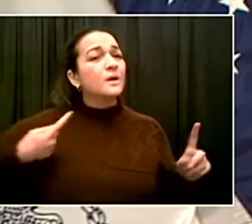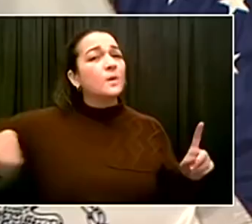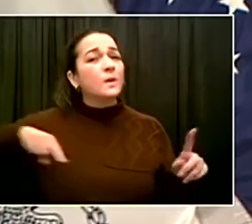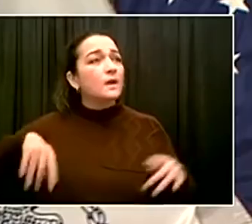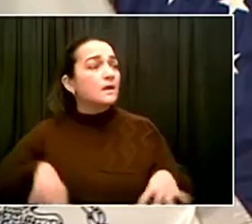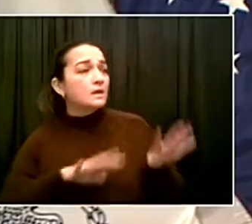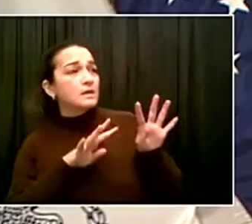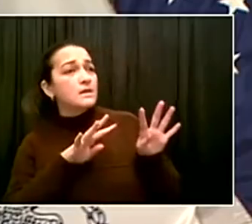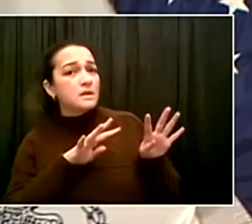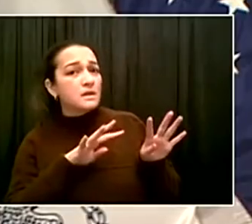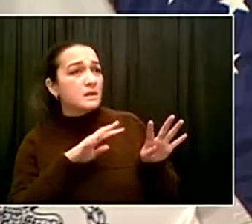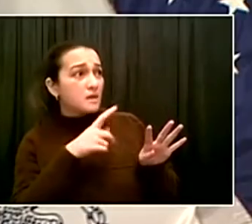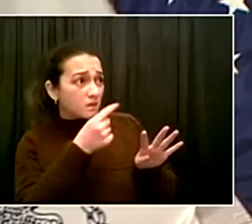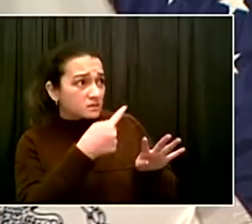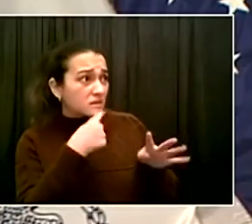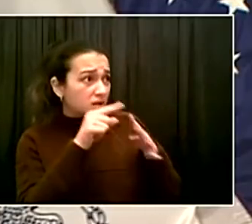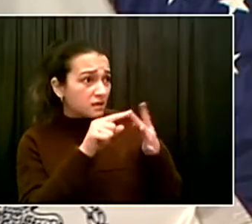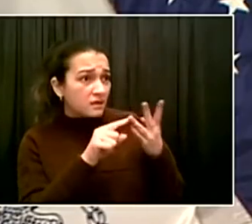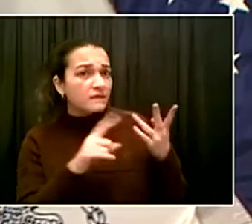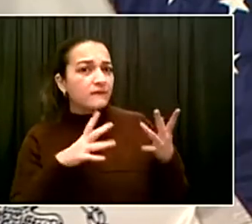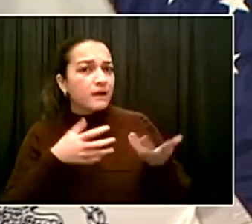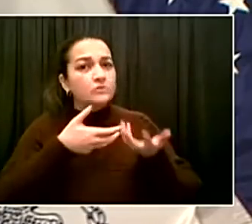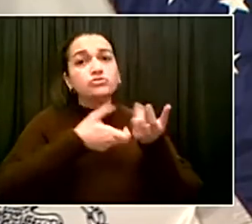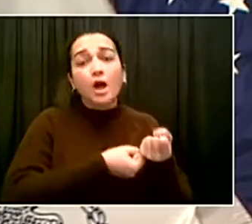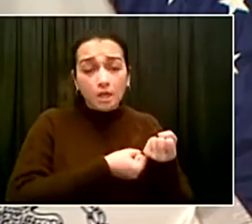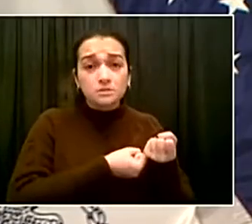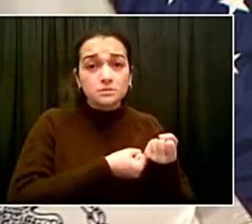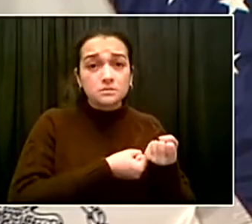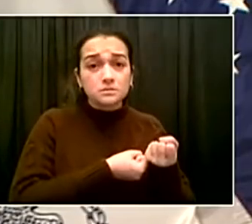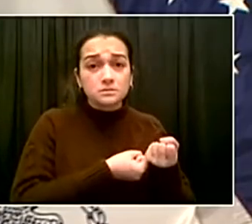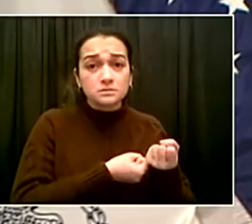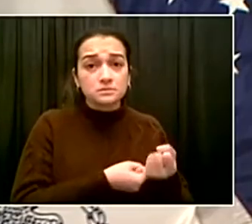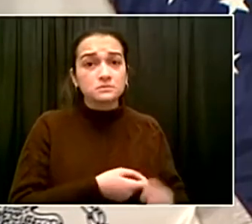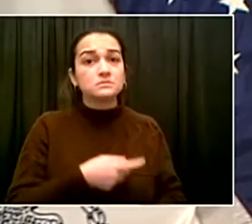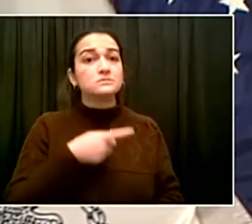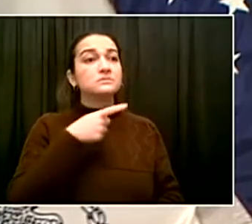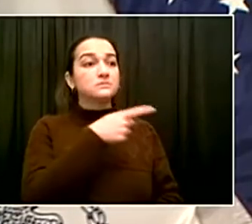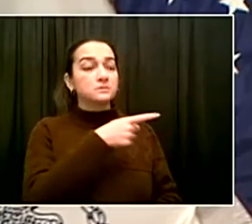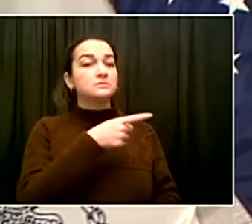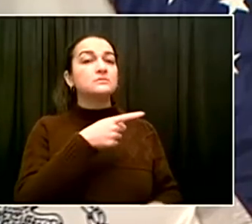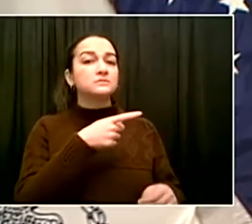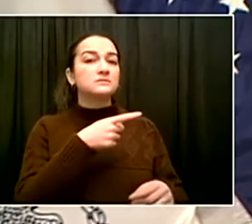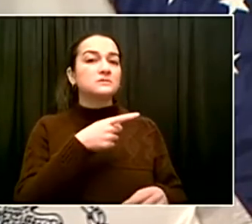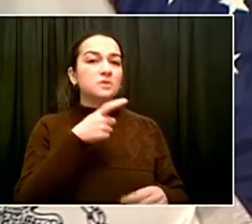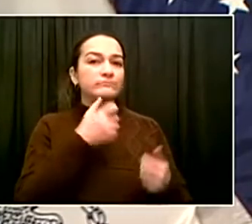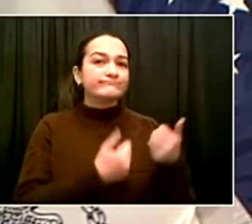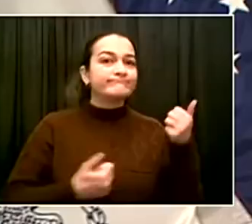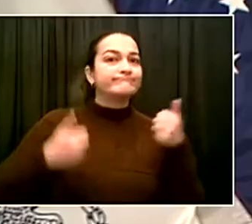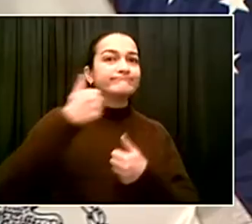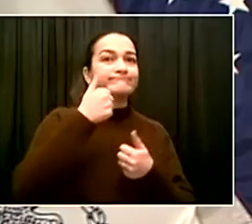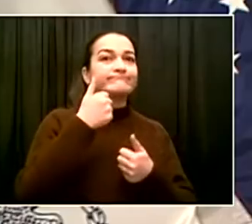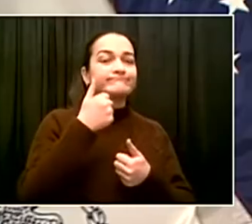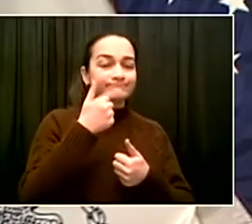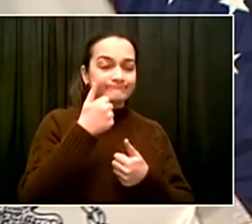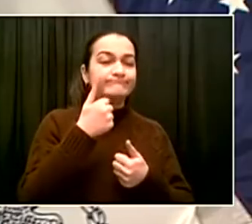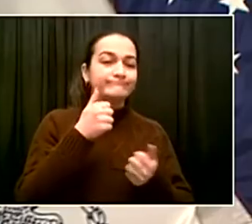HAVE SEEN US THROUGH SO MUCH. THEY WILL SEE US THROUGH THIS AGAIN. WE WANT THE UPDATE AND LATEST ON OMICRON FROM THE CITY'S